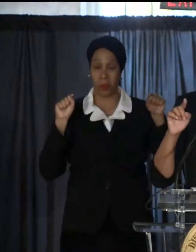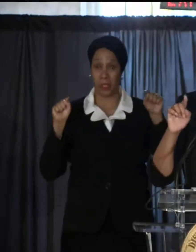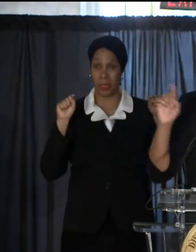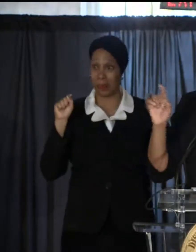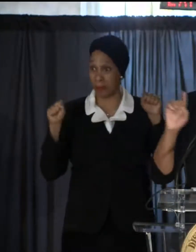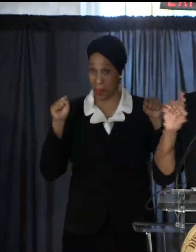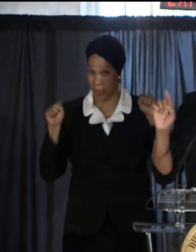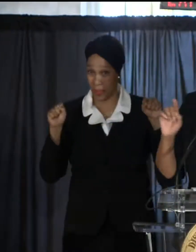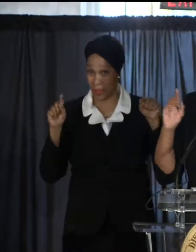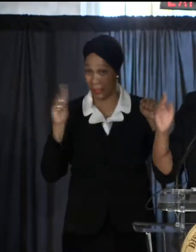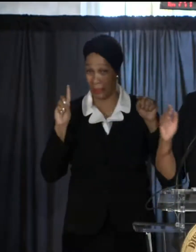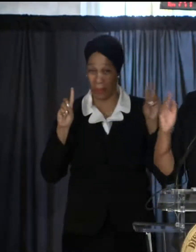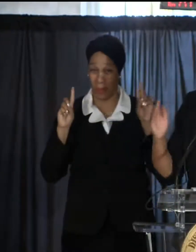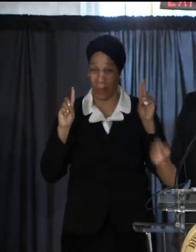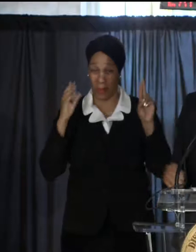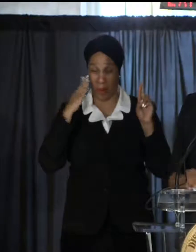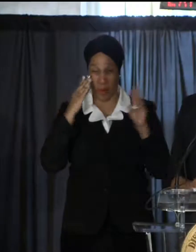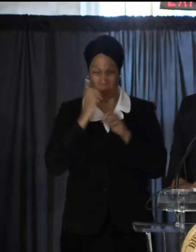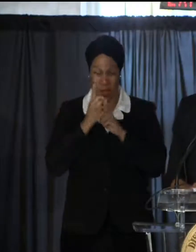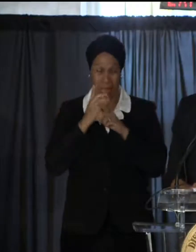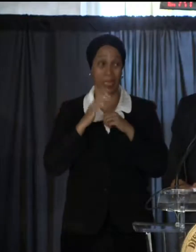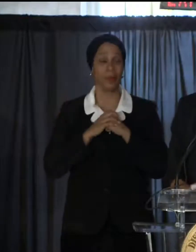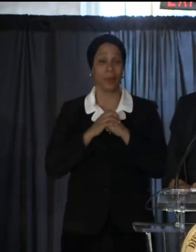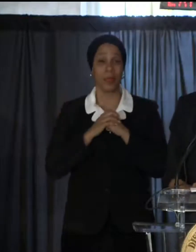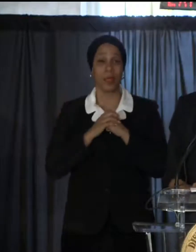BECAUSE THAT'S WHAT IT TAKES. YOU HEARD THE SENATOR TALK ABOUT